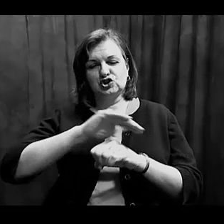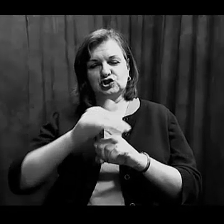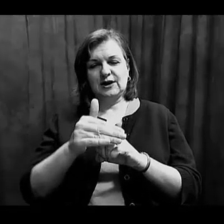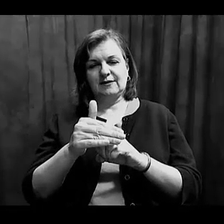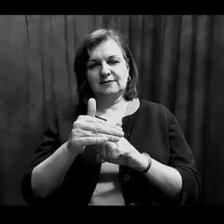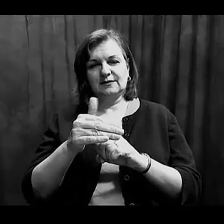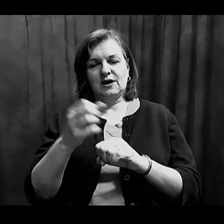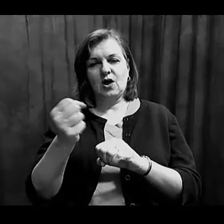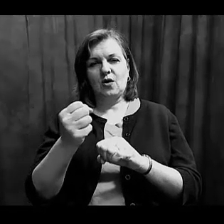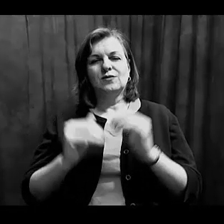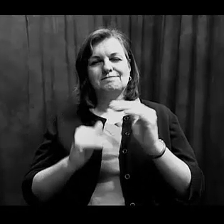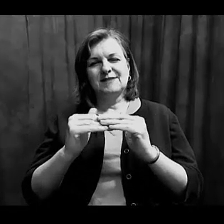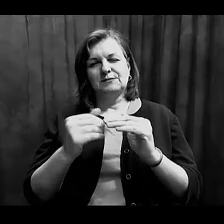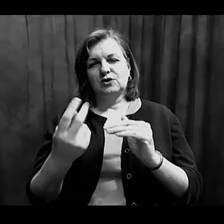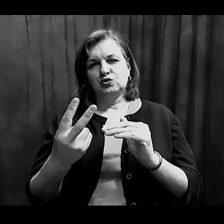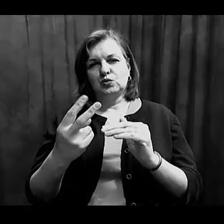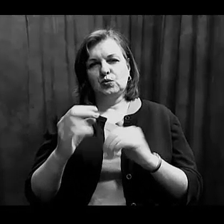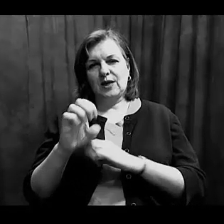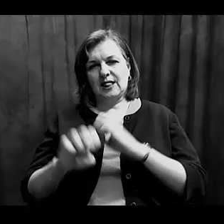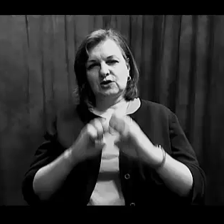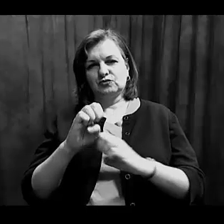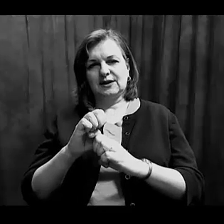outside -- the first one is going to hold 2 electrons